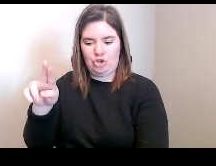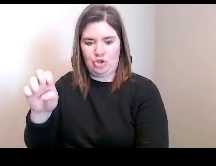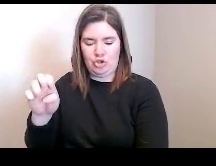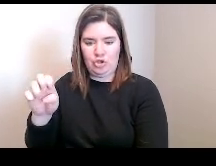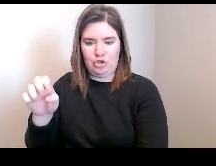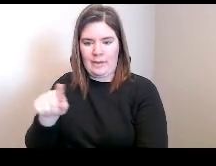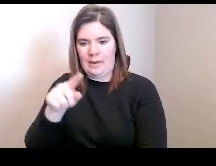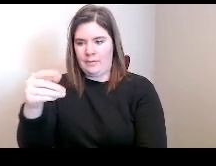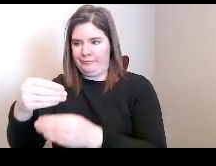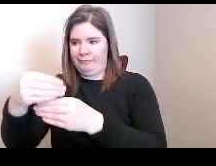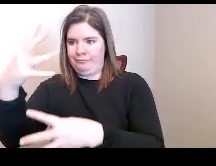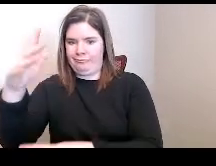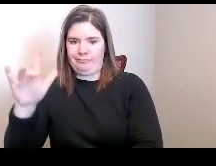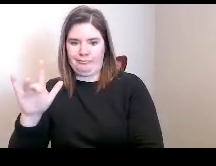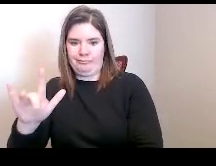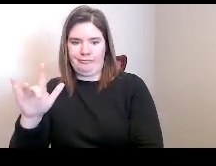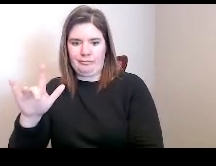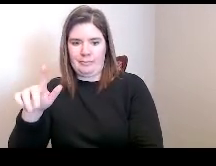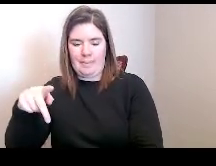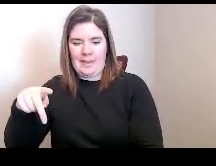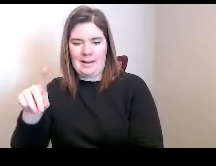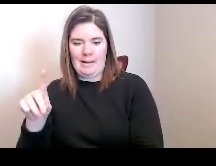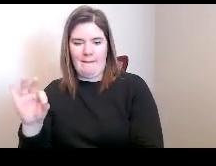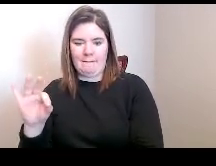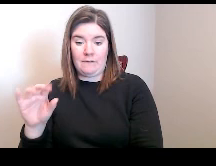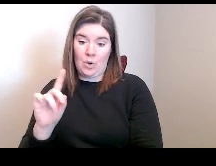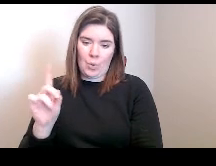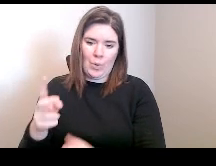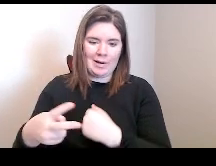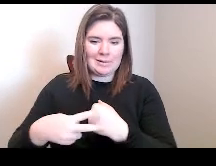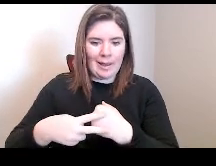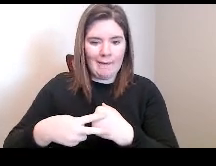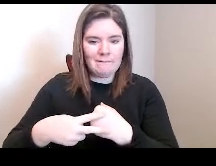Here it says where do you want to save it and what you want to save it as.